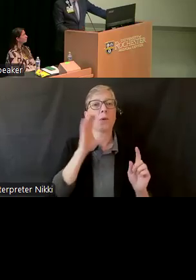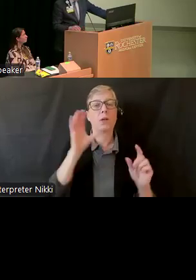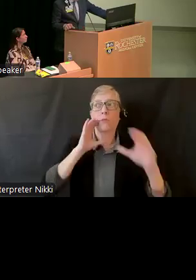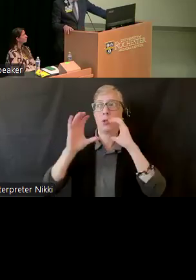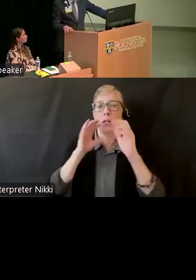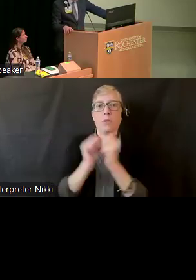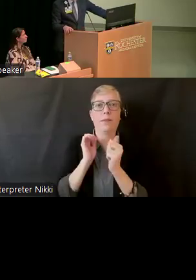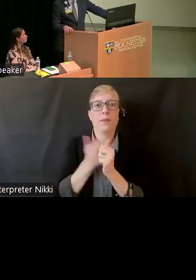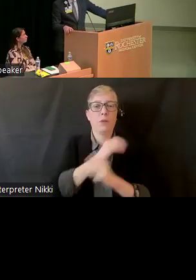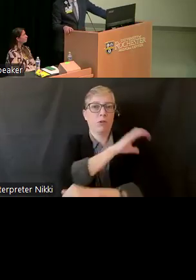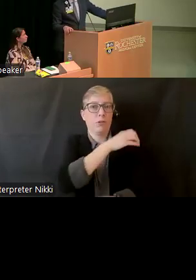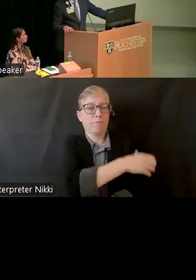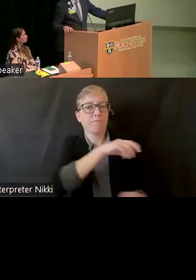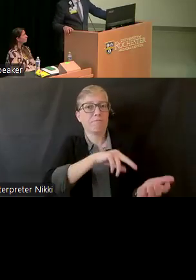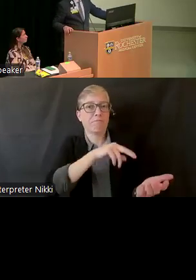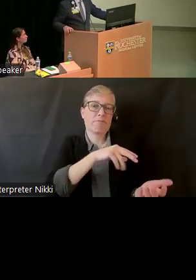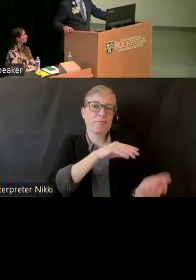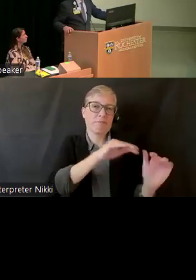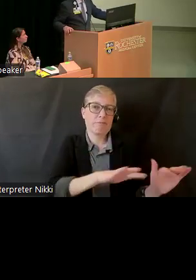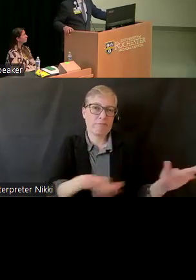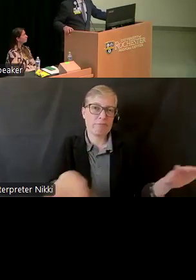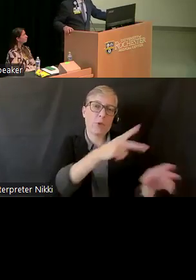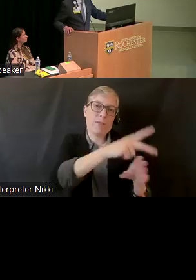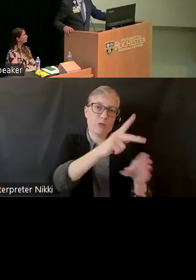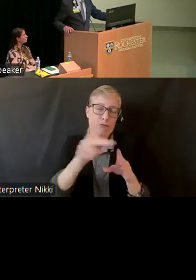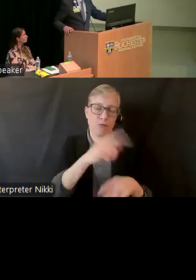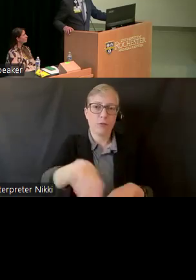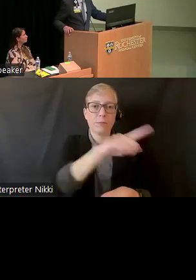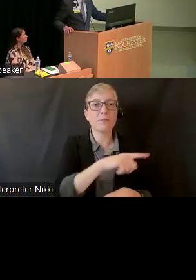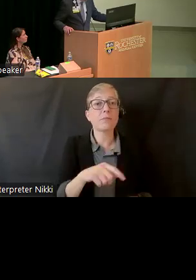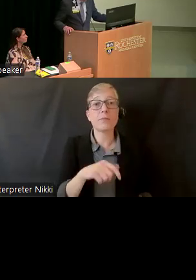know that they will not face questions like these in either the New York State licensing process or